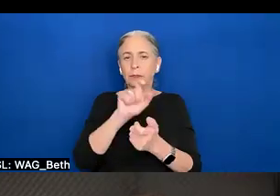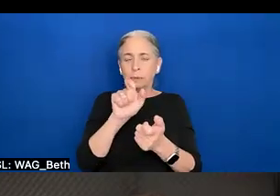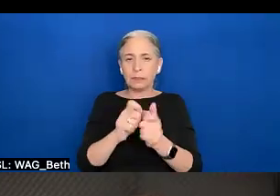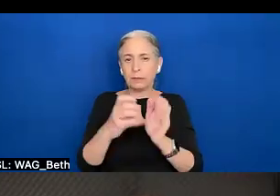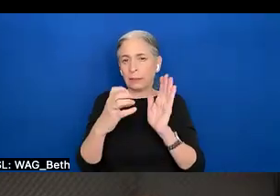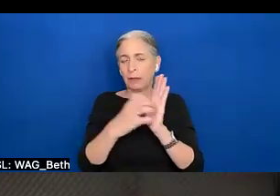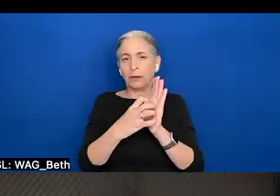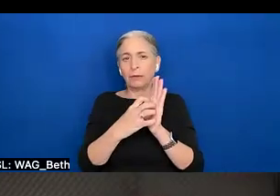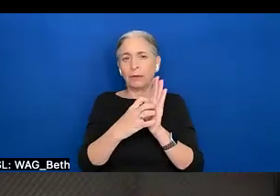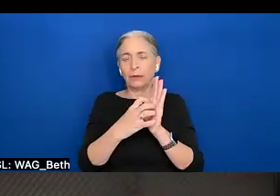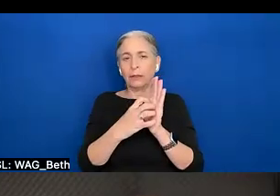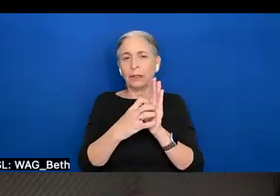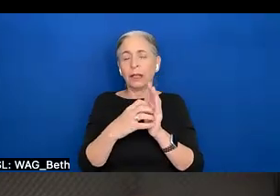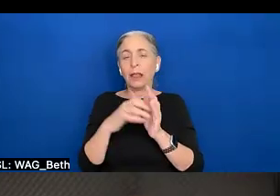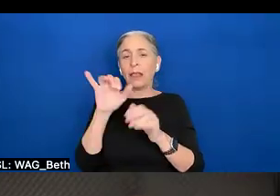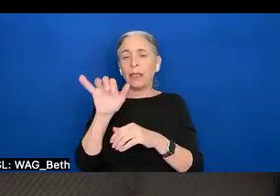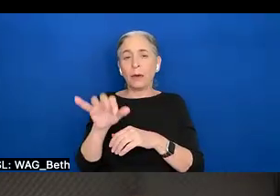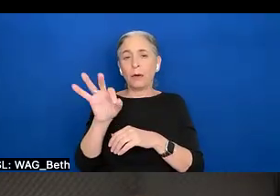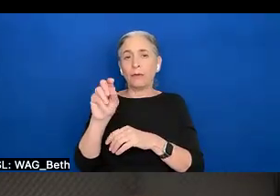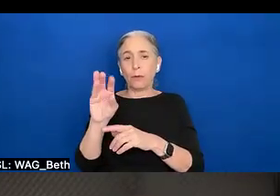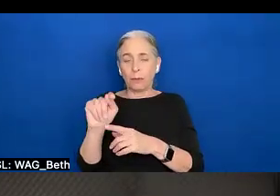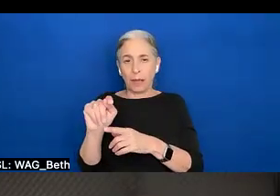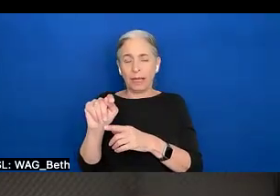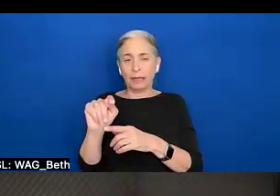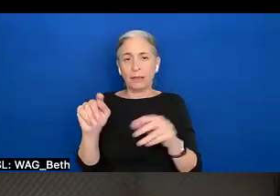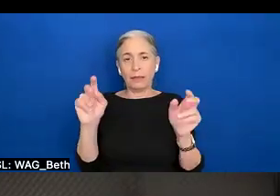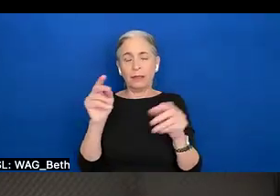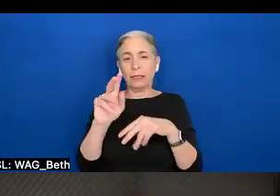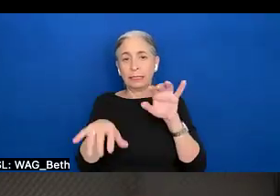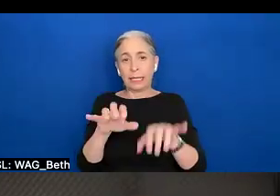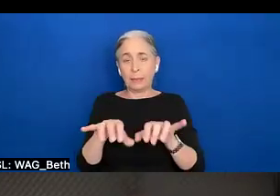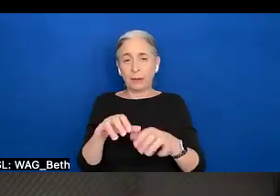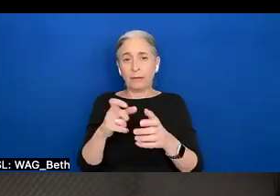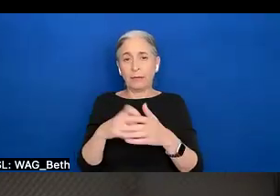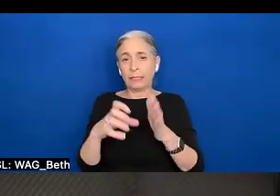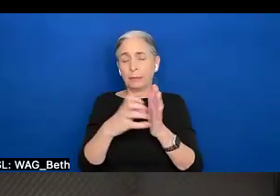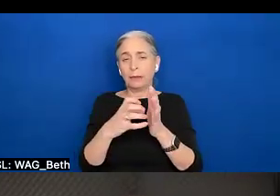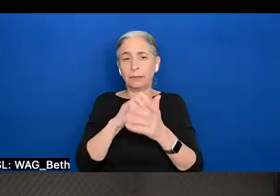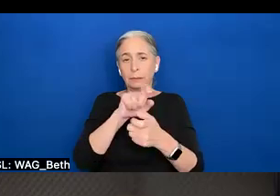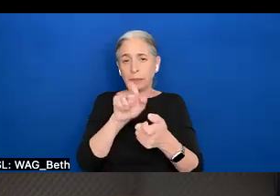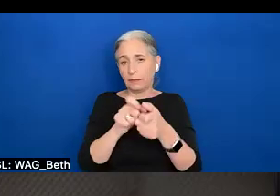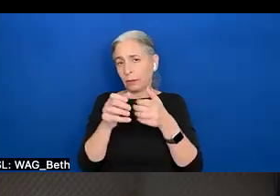paragraph will format the typography of that paragraph in a specific way.